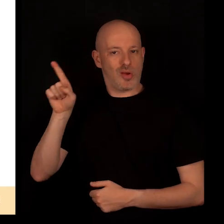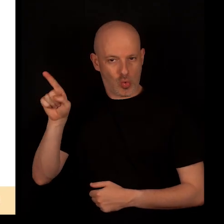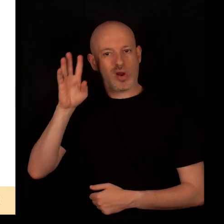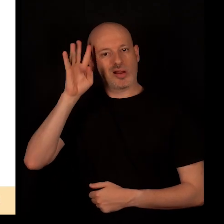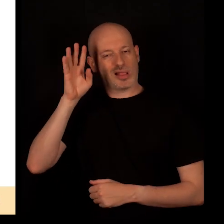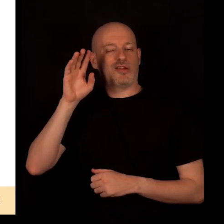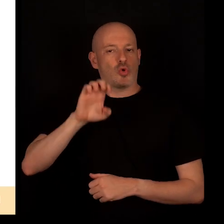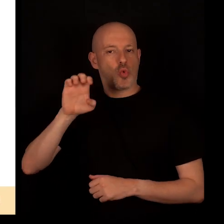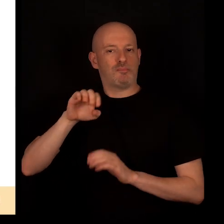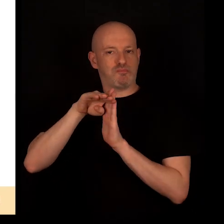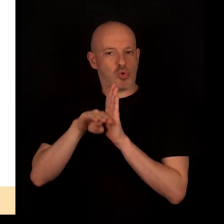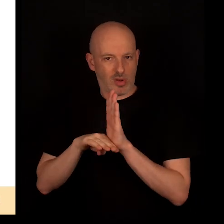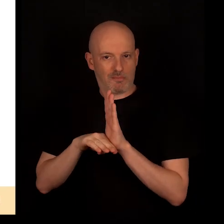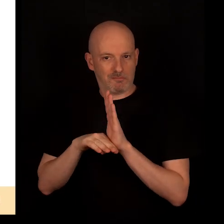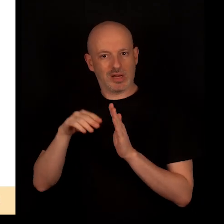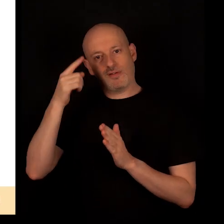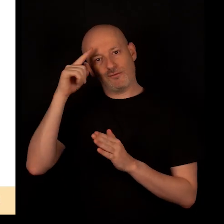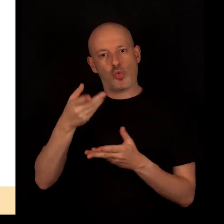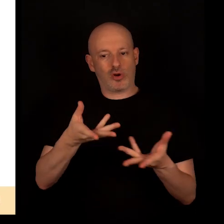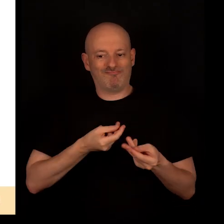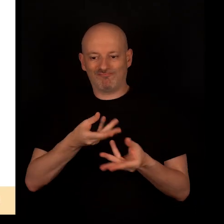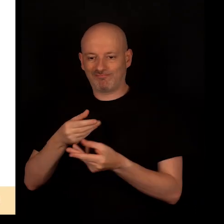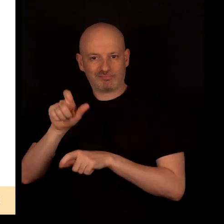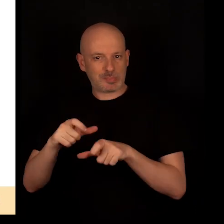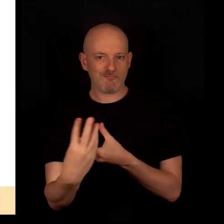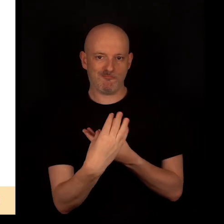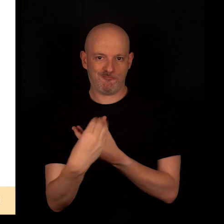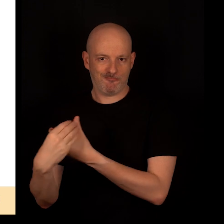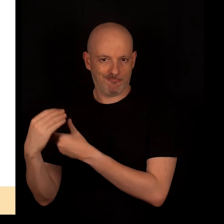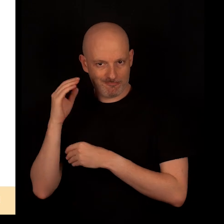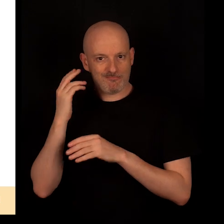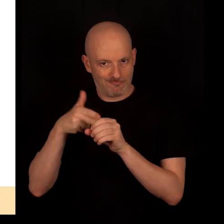the Creative Europe programme, to invite these residents,